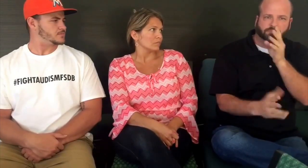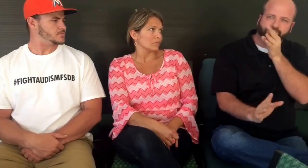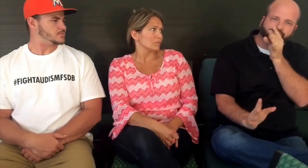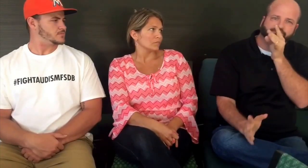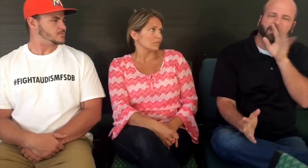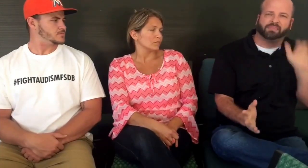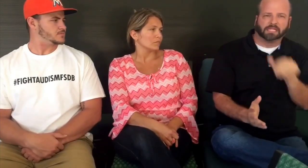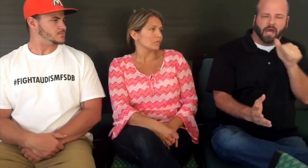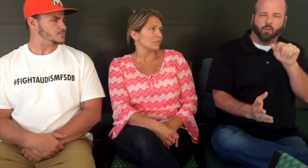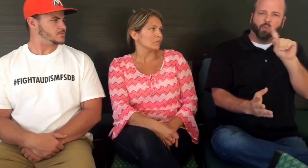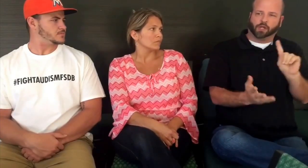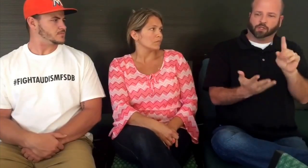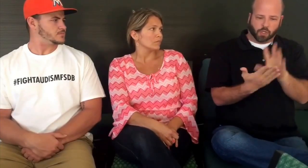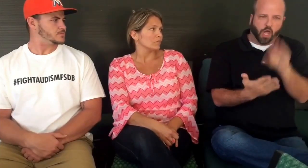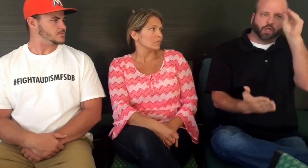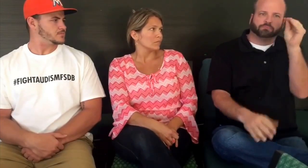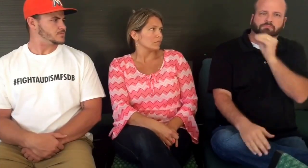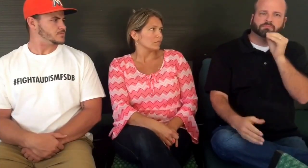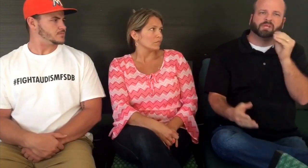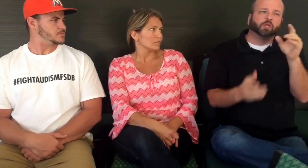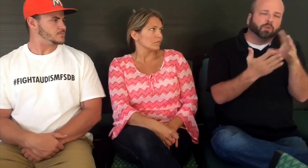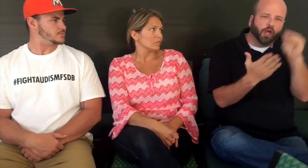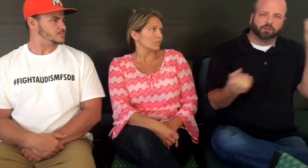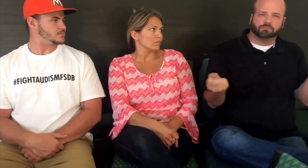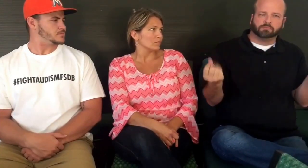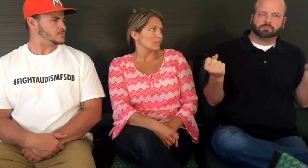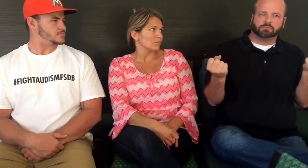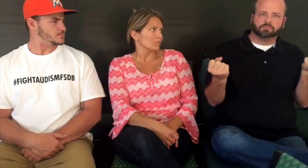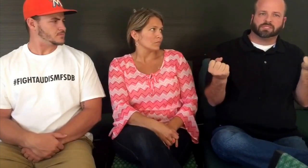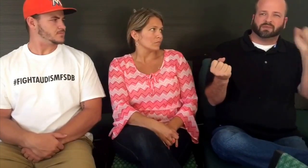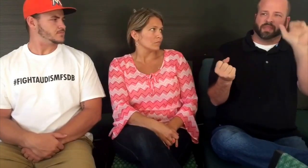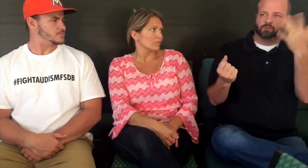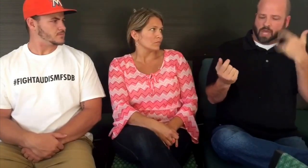That’s not where you learn oral skills. You learn ASL.